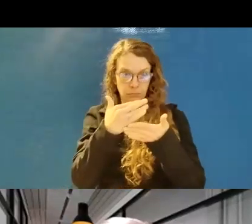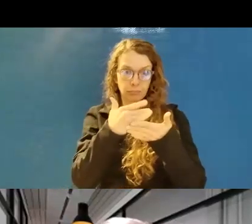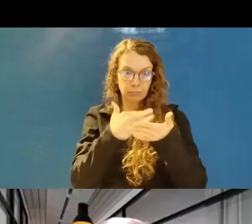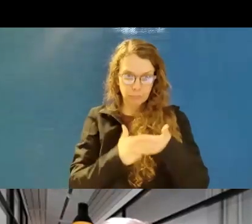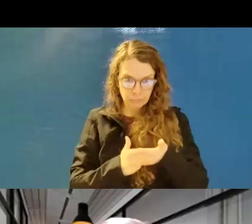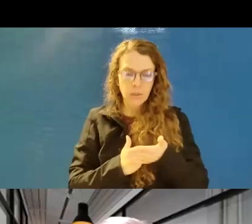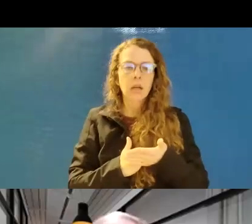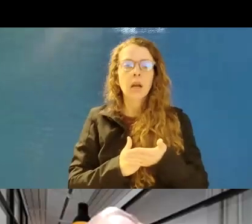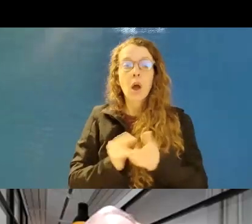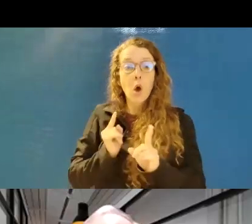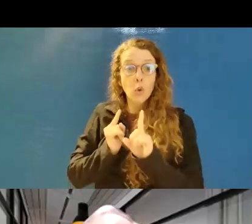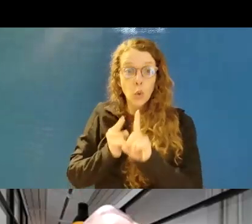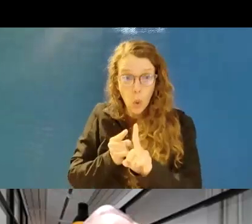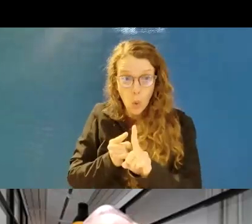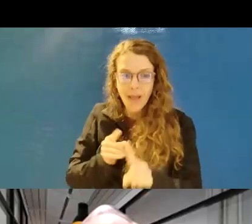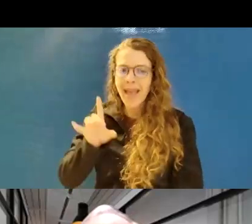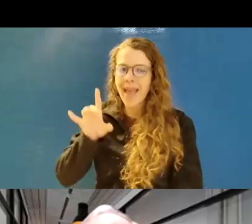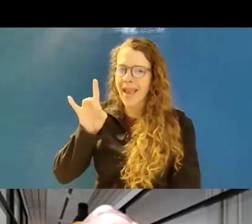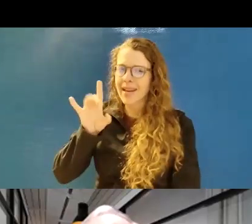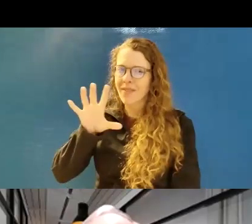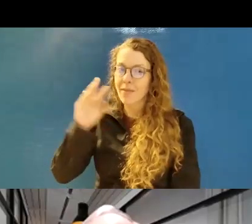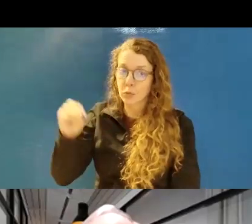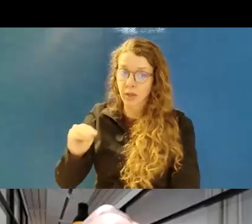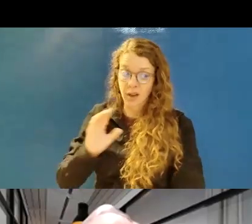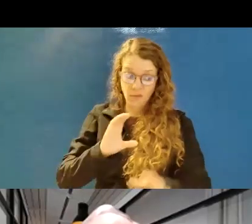at least 85% of our courses meeting adequate RSI.